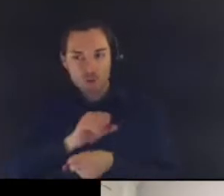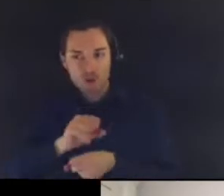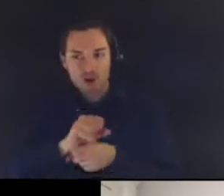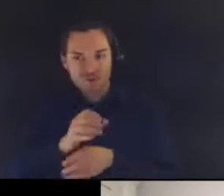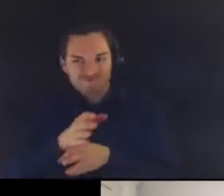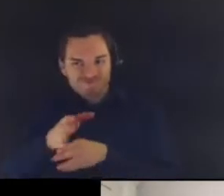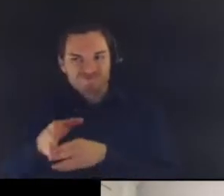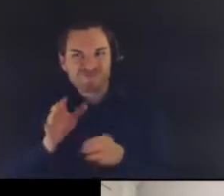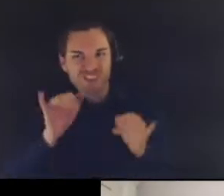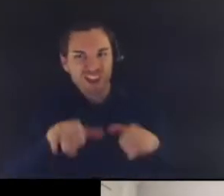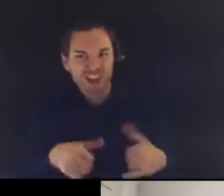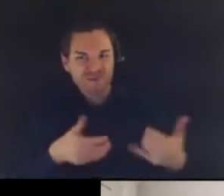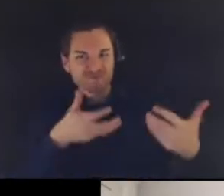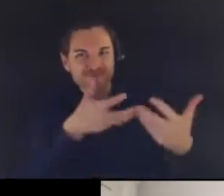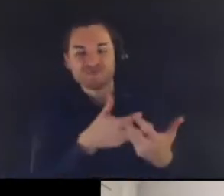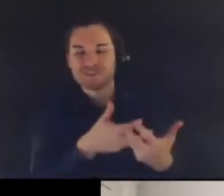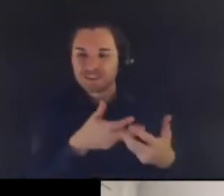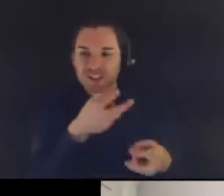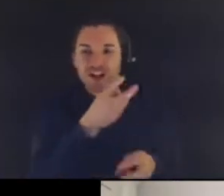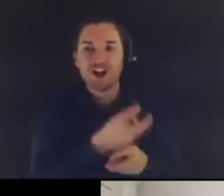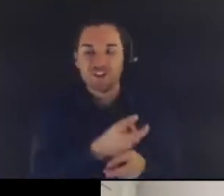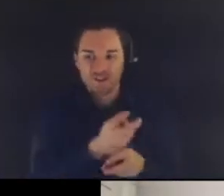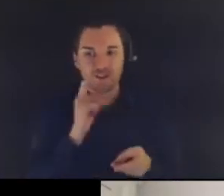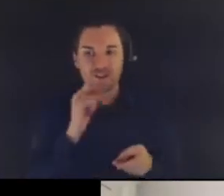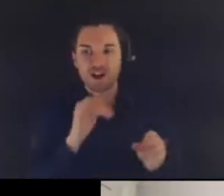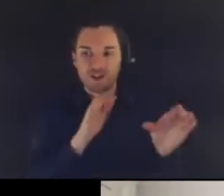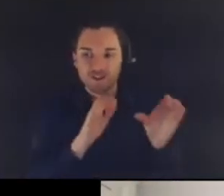behind schedule. Basically, I think yes, advocate for yourself